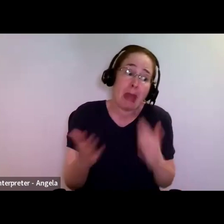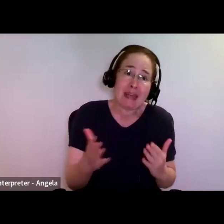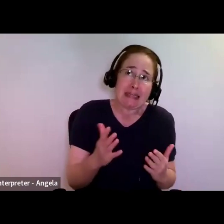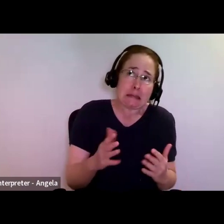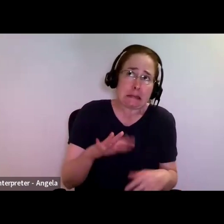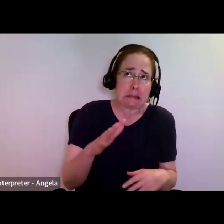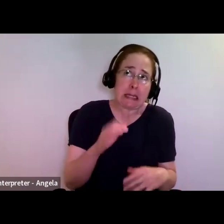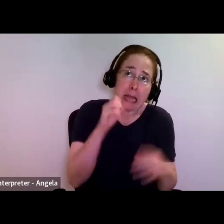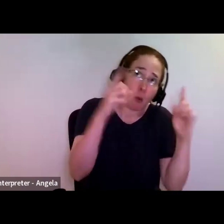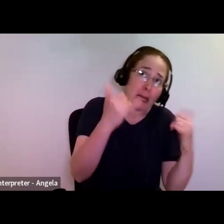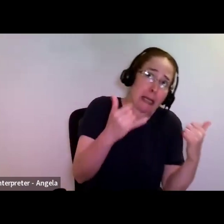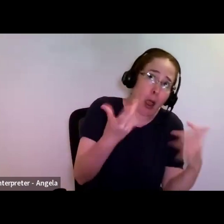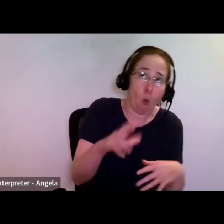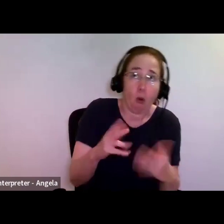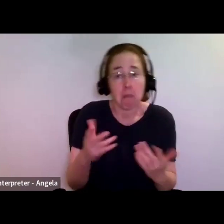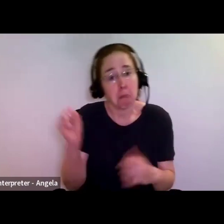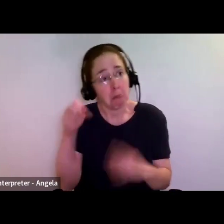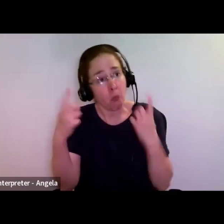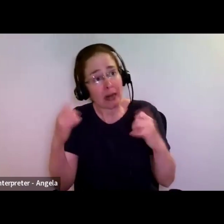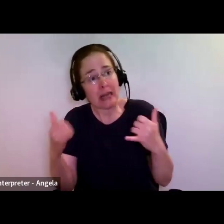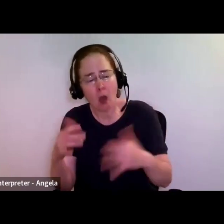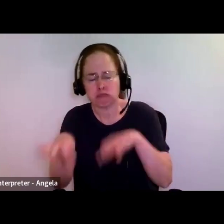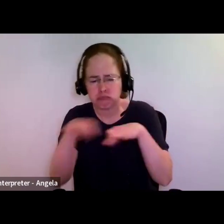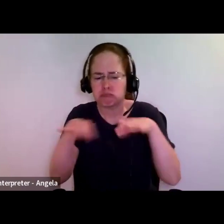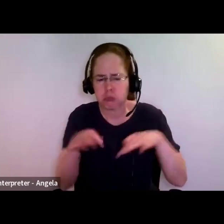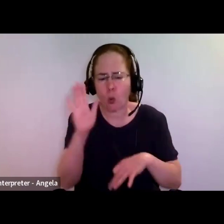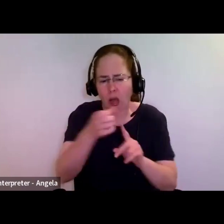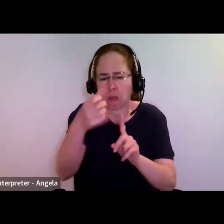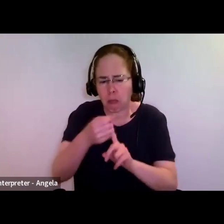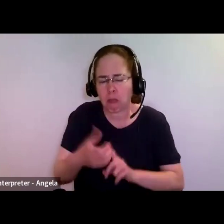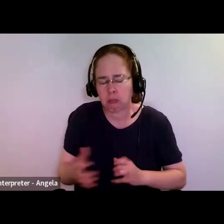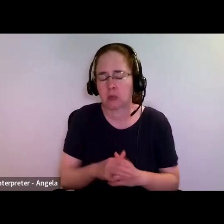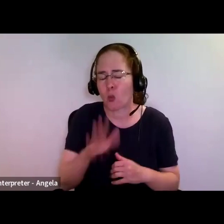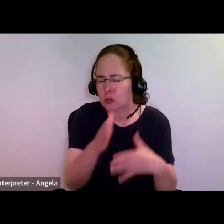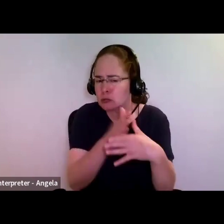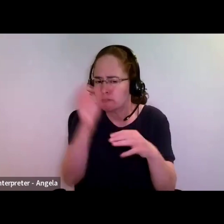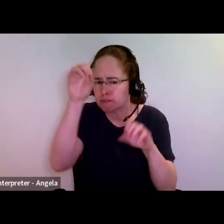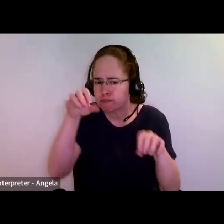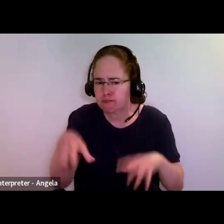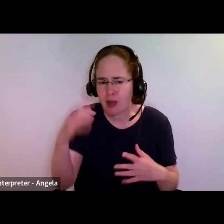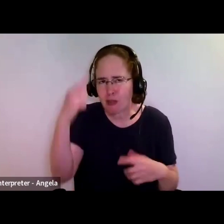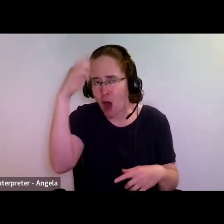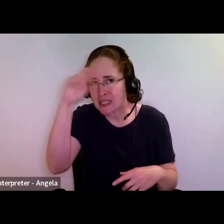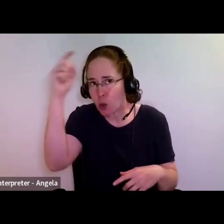what is working now for them. And they're going to share their thoughts and wisdom on what they think is needed to not only keep